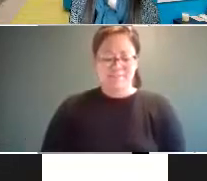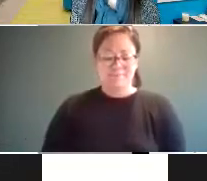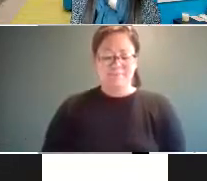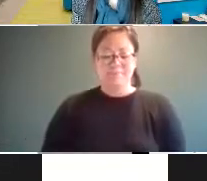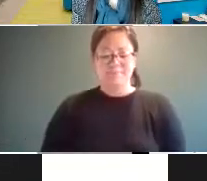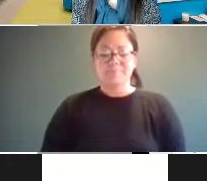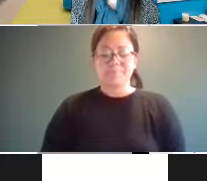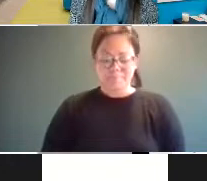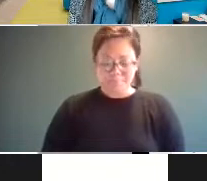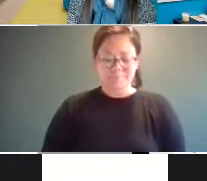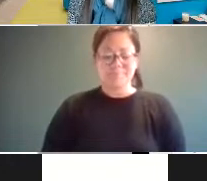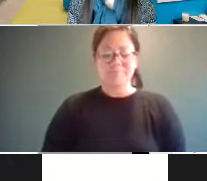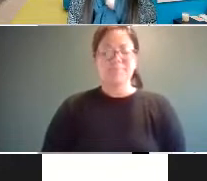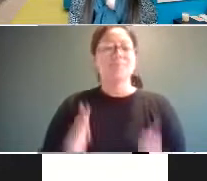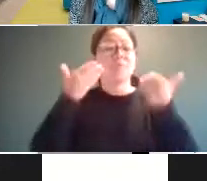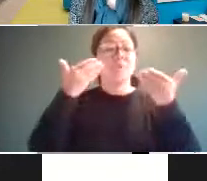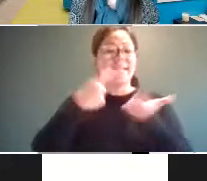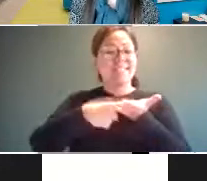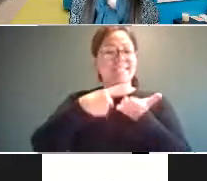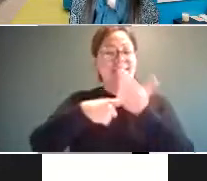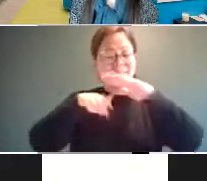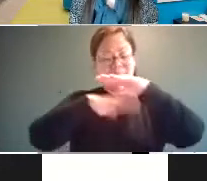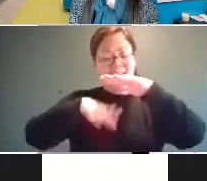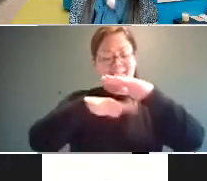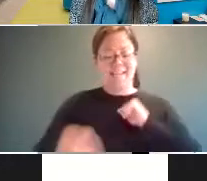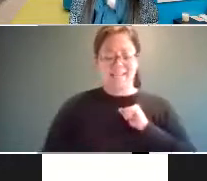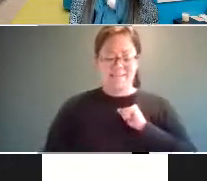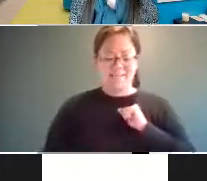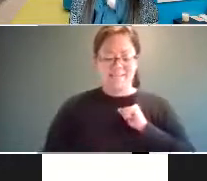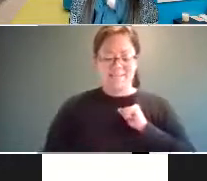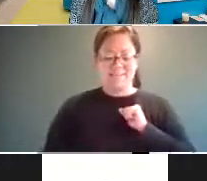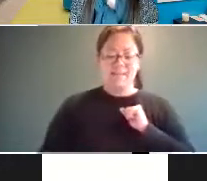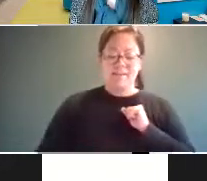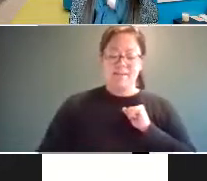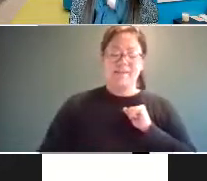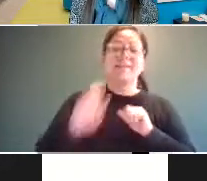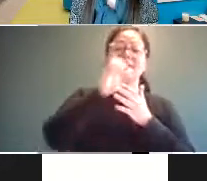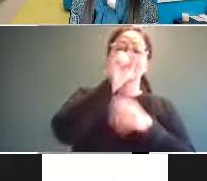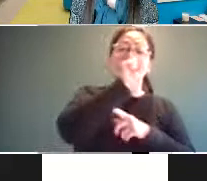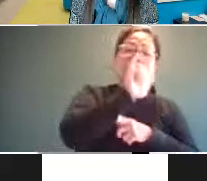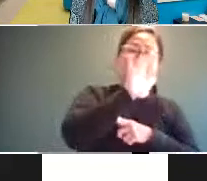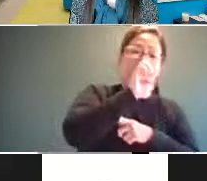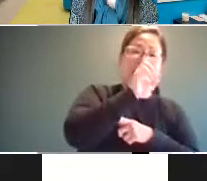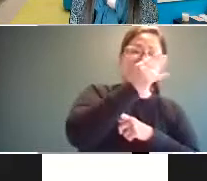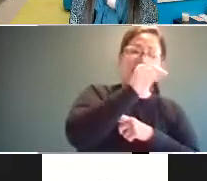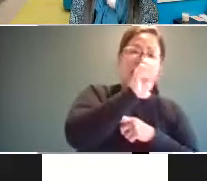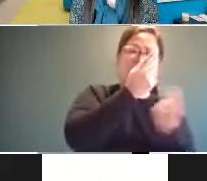So let's walk through the basics. What is a style guide? Why do we use it? What goes in it?